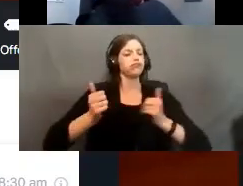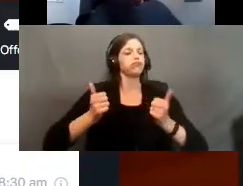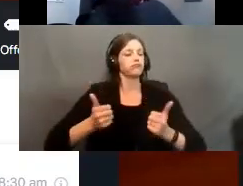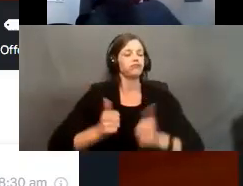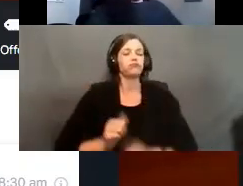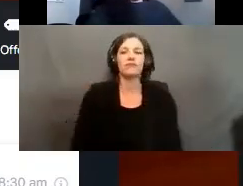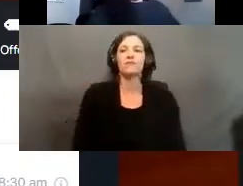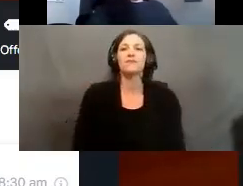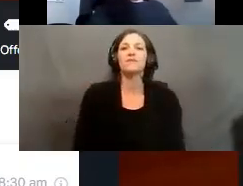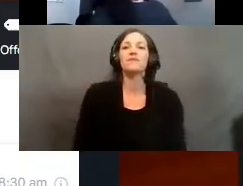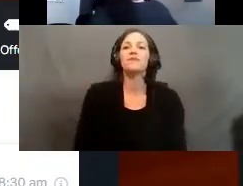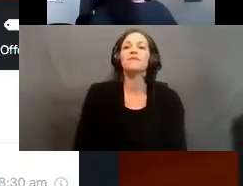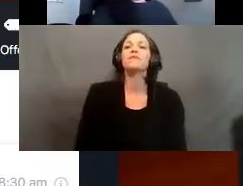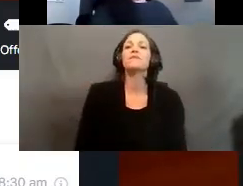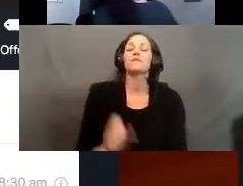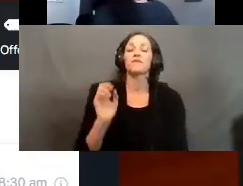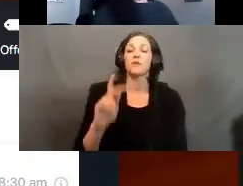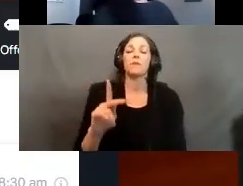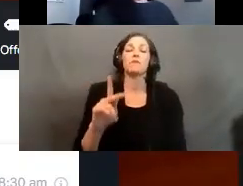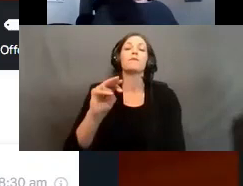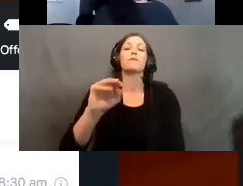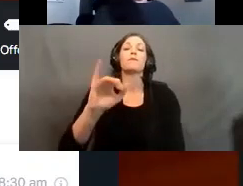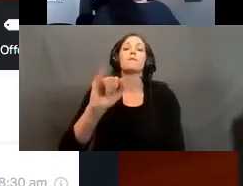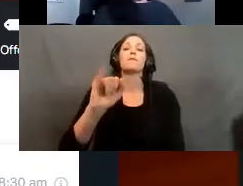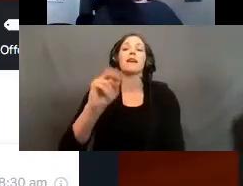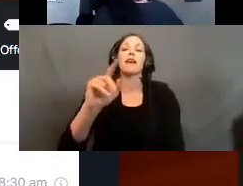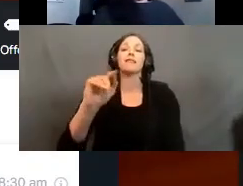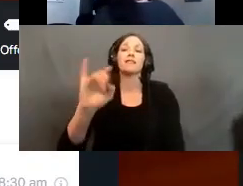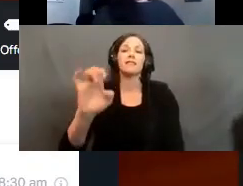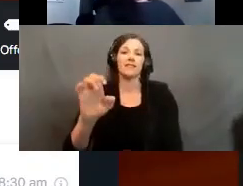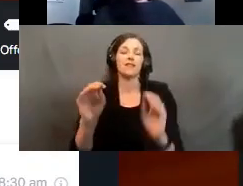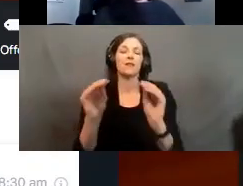12:45:49 Questions about multiple presenters .